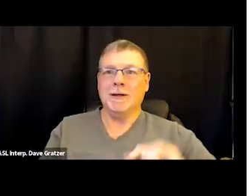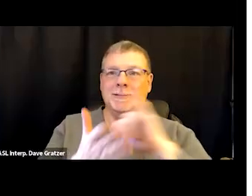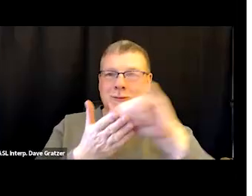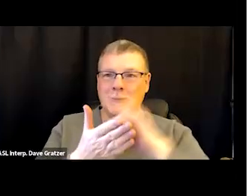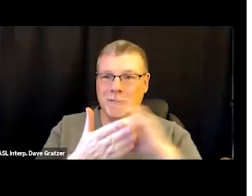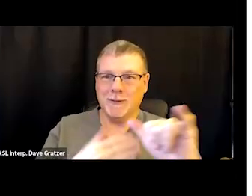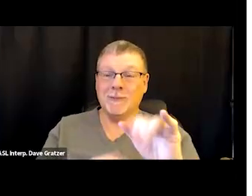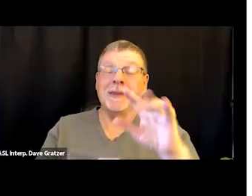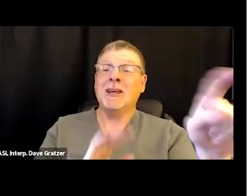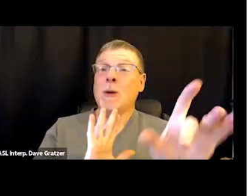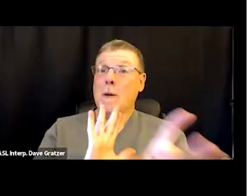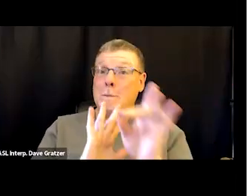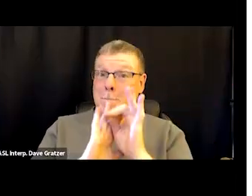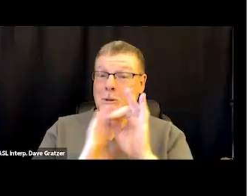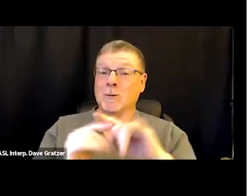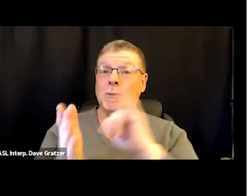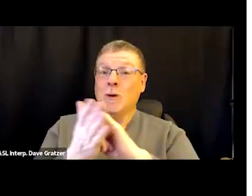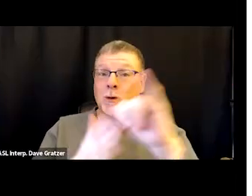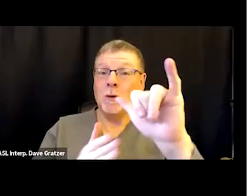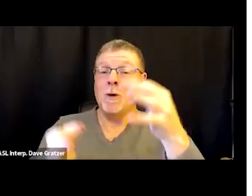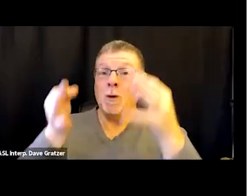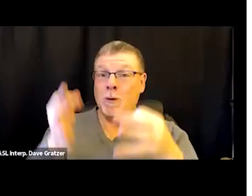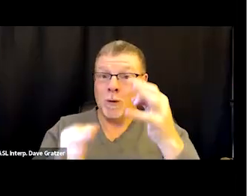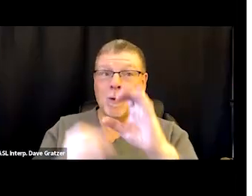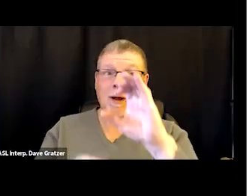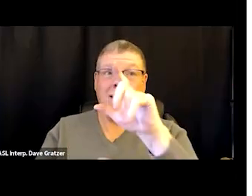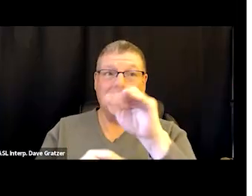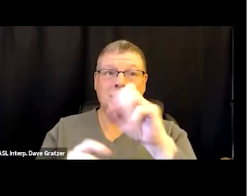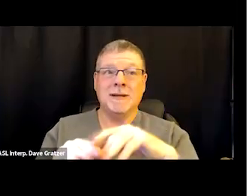And she was appointed to the New York Court of Claims in March